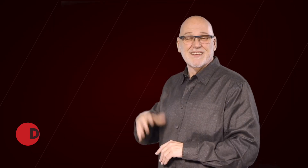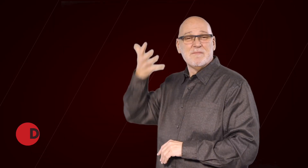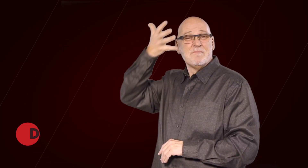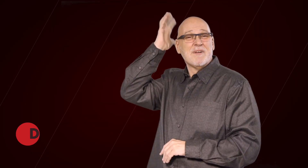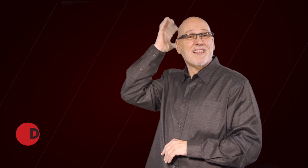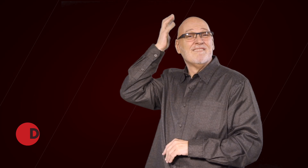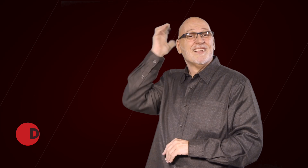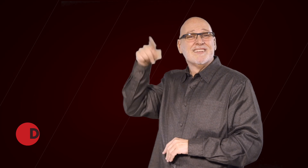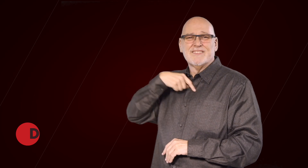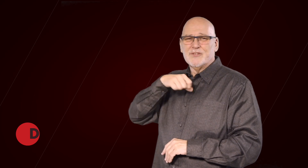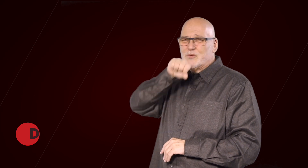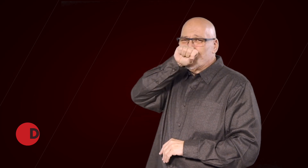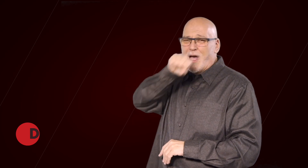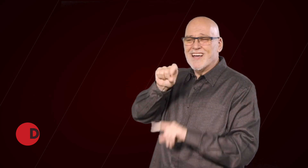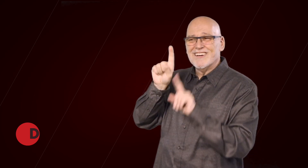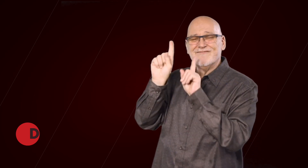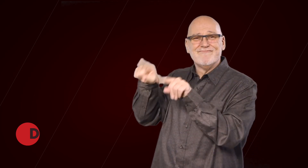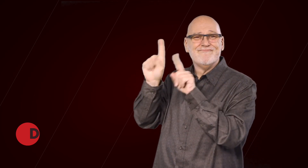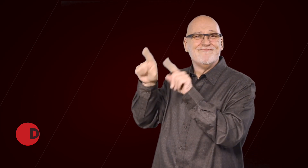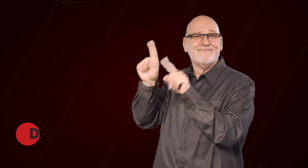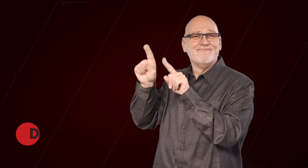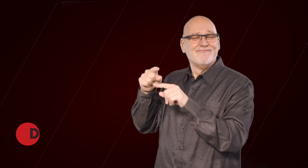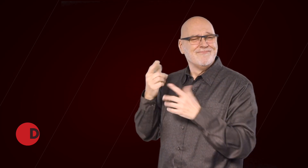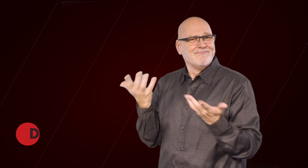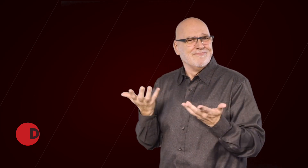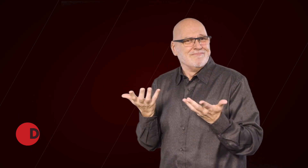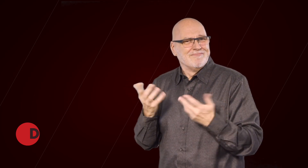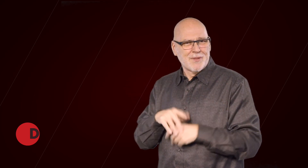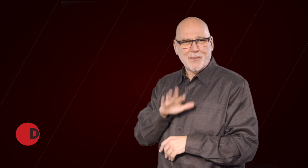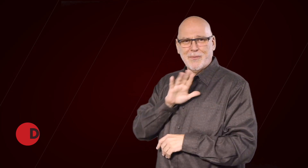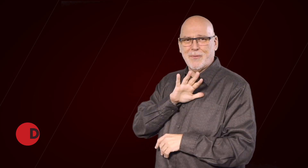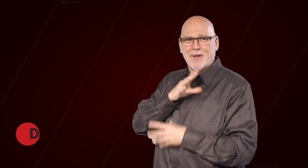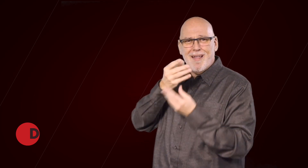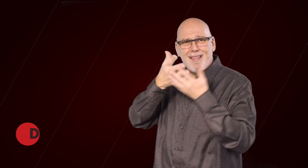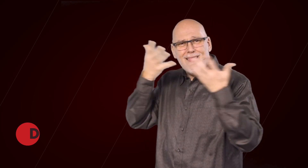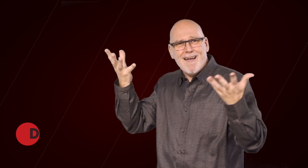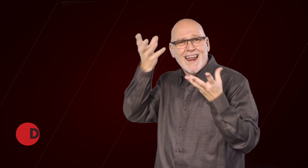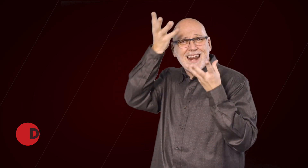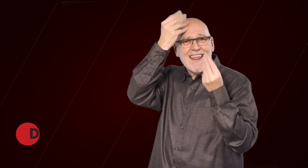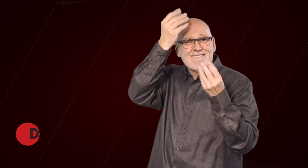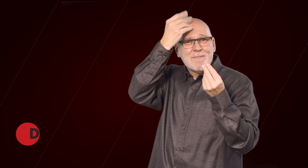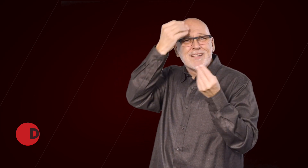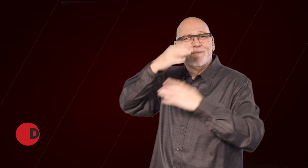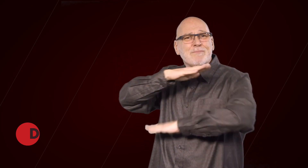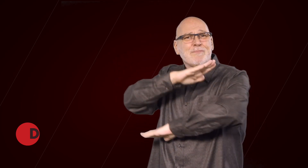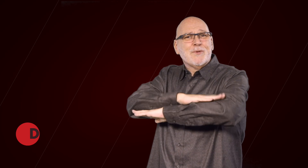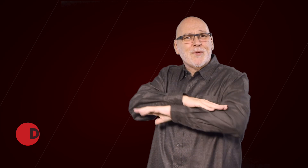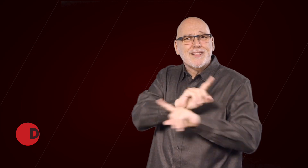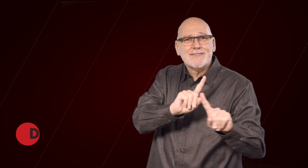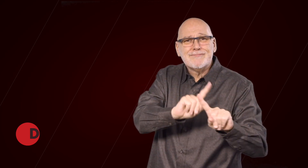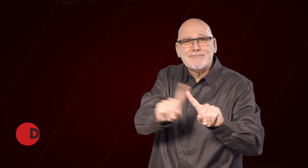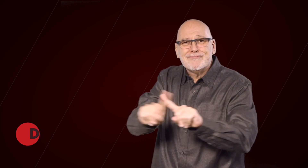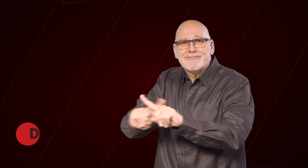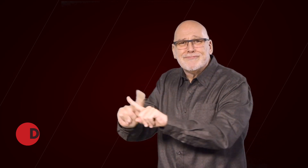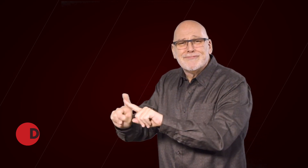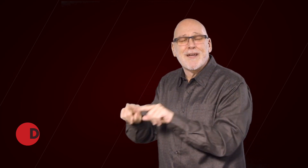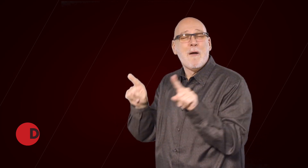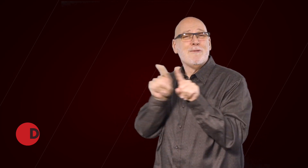[ANSELMO]: I love going to Mayfest. Lots of information at booths